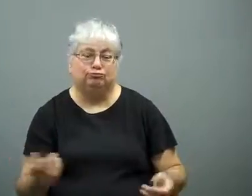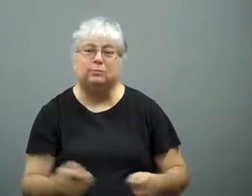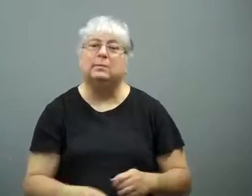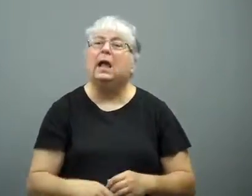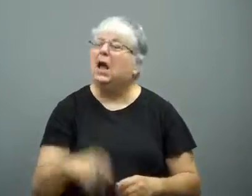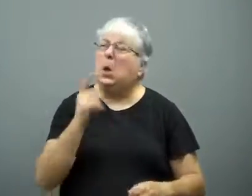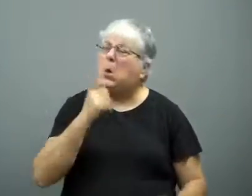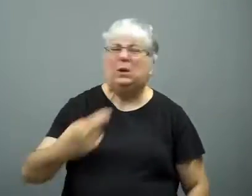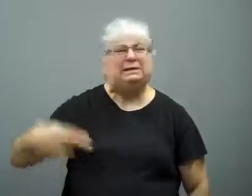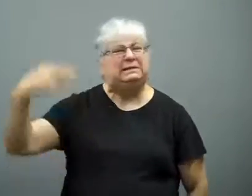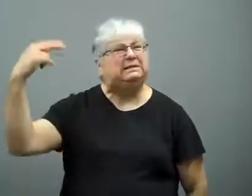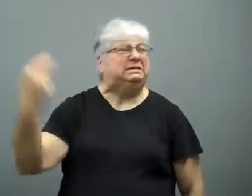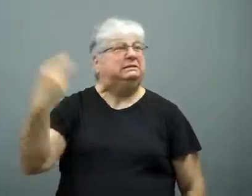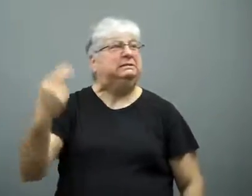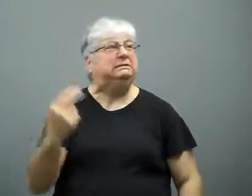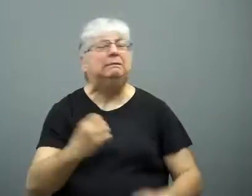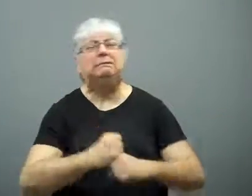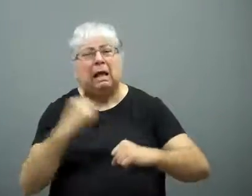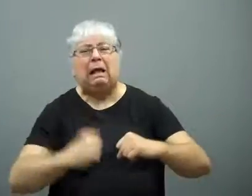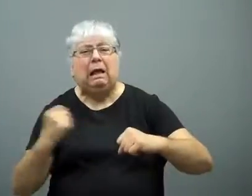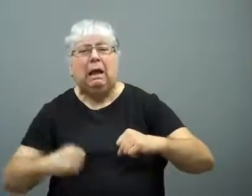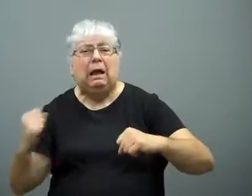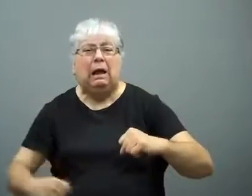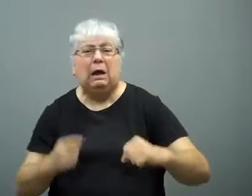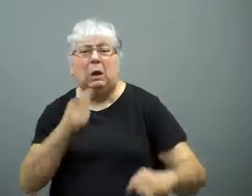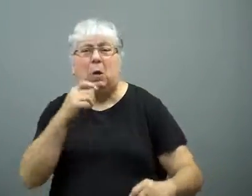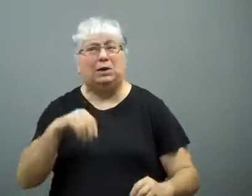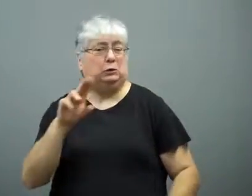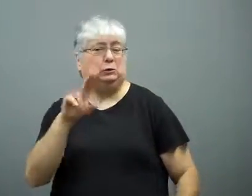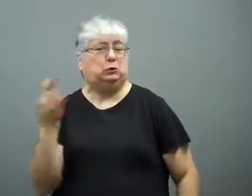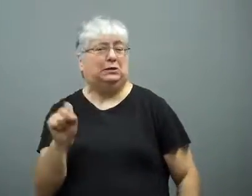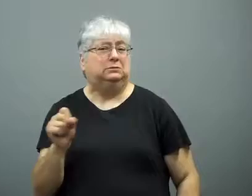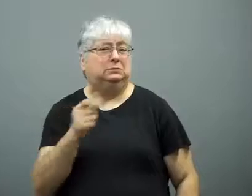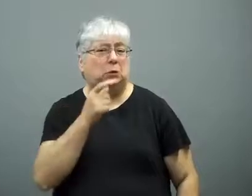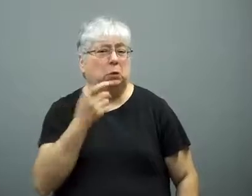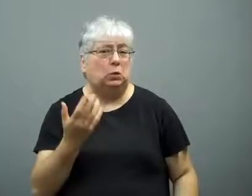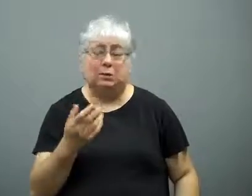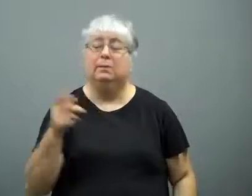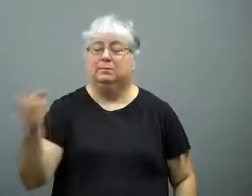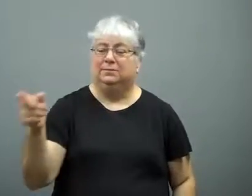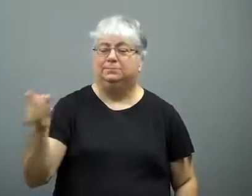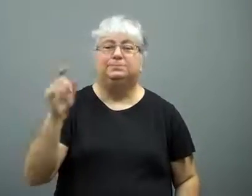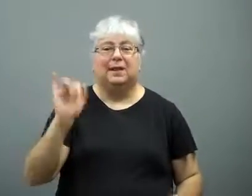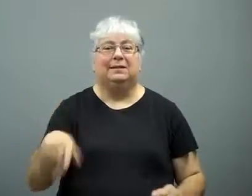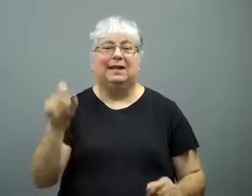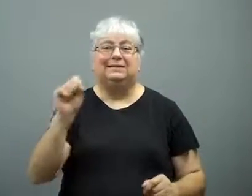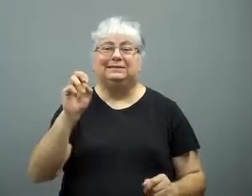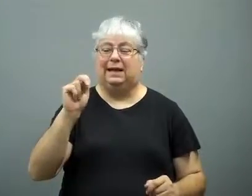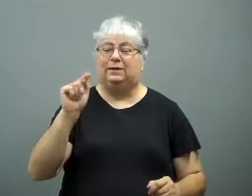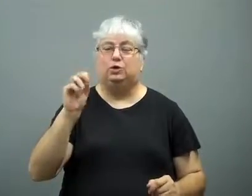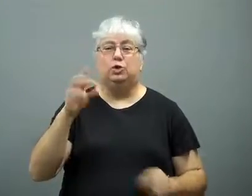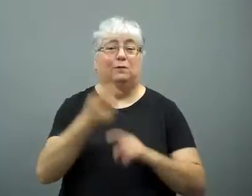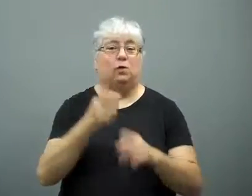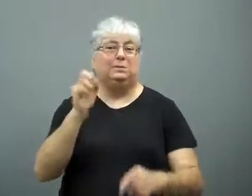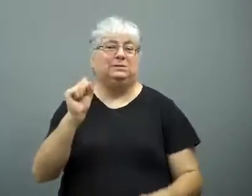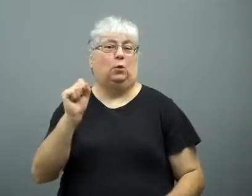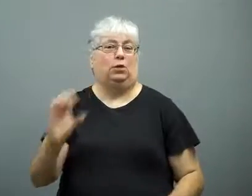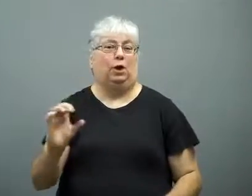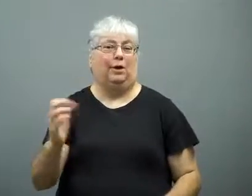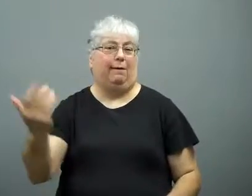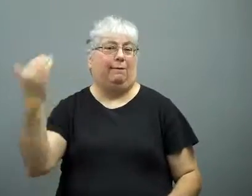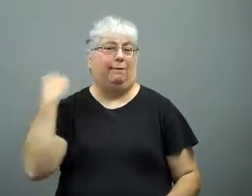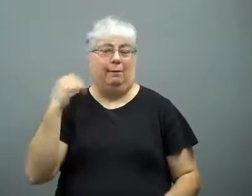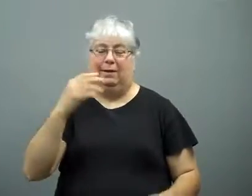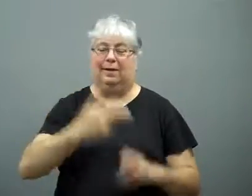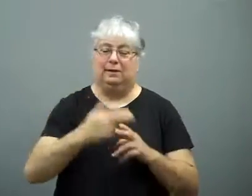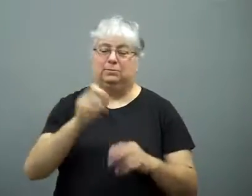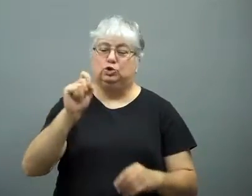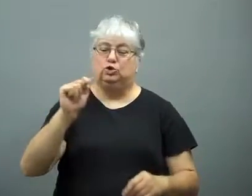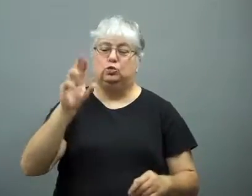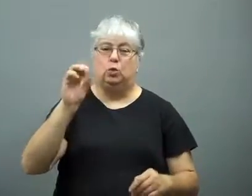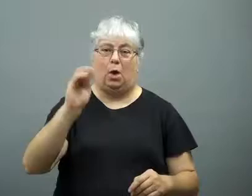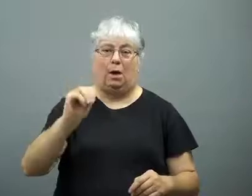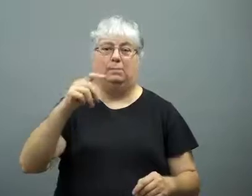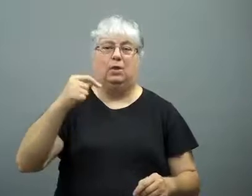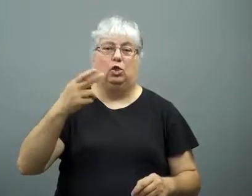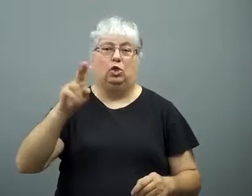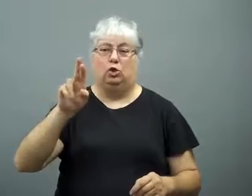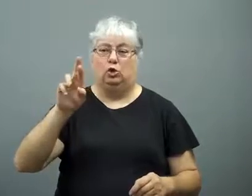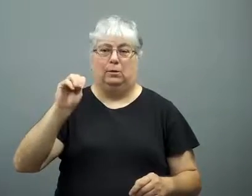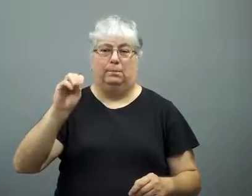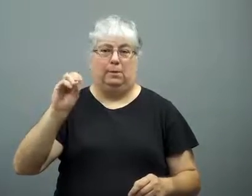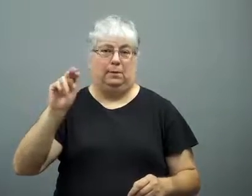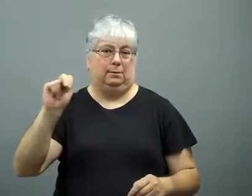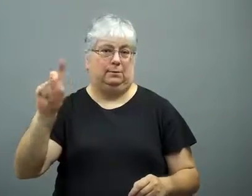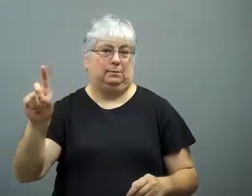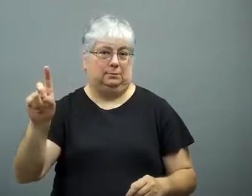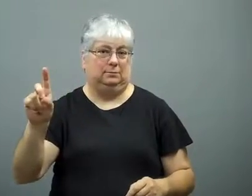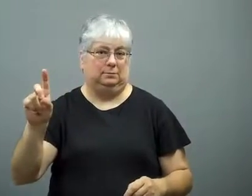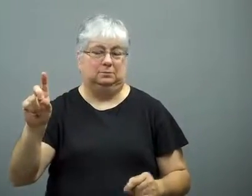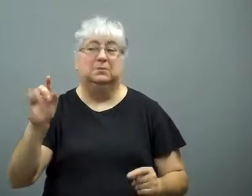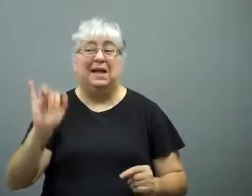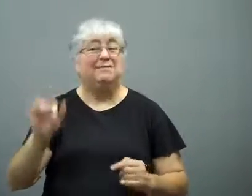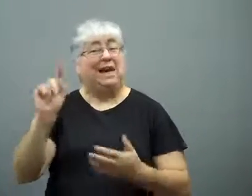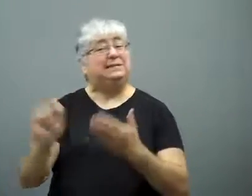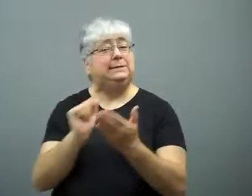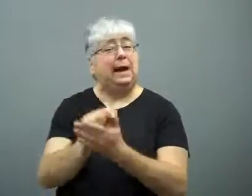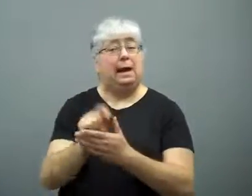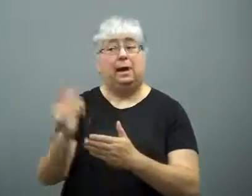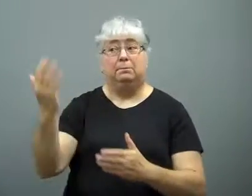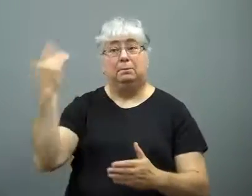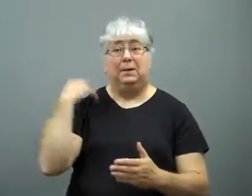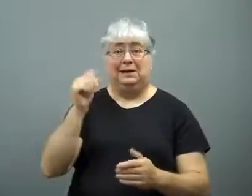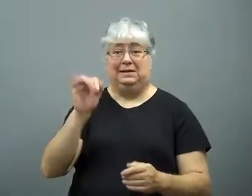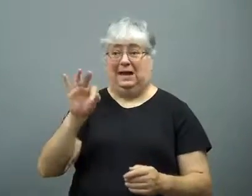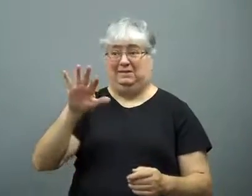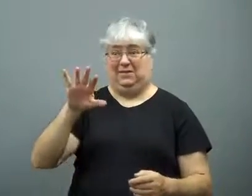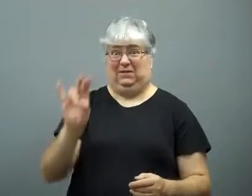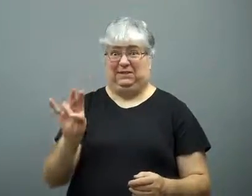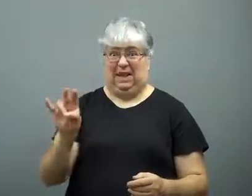Strom Thurmond, a Senator from South Carolina holds the filibuster record.